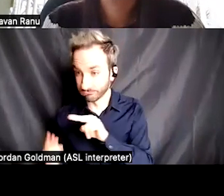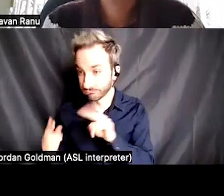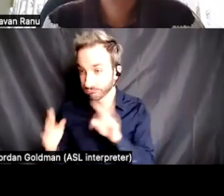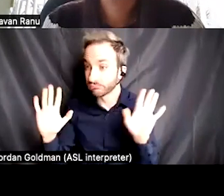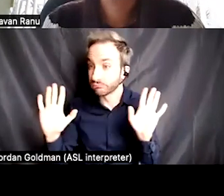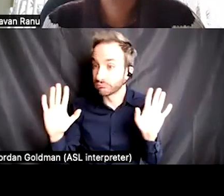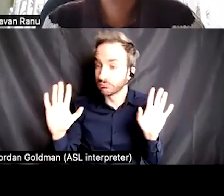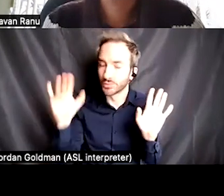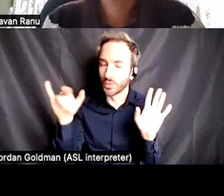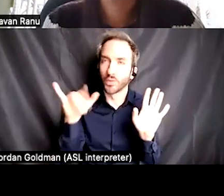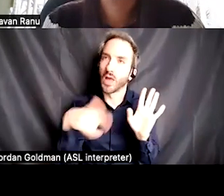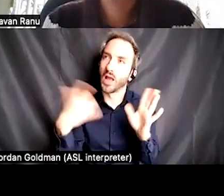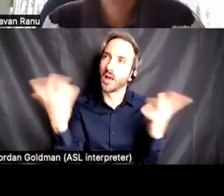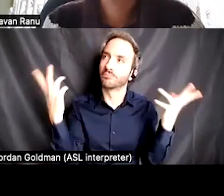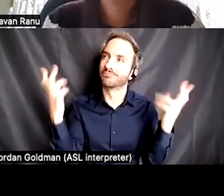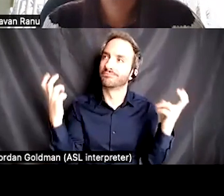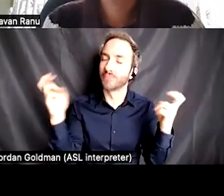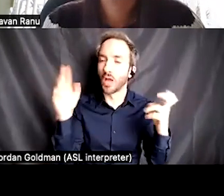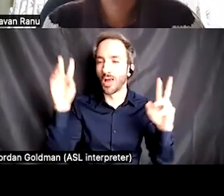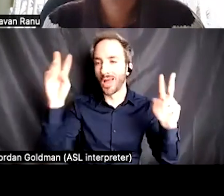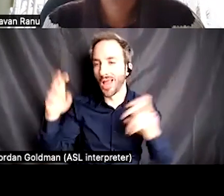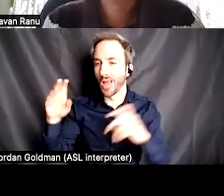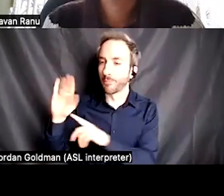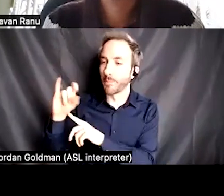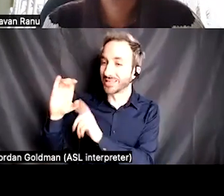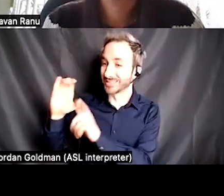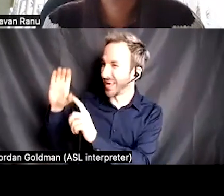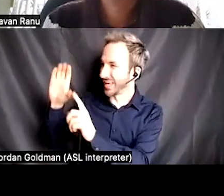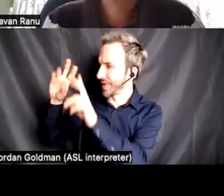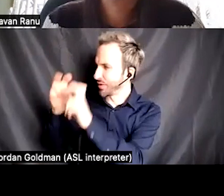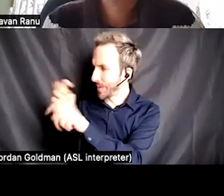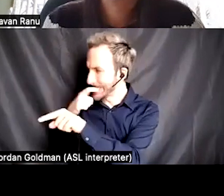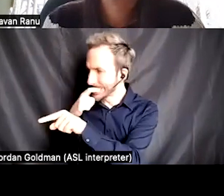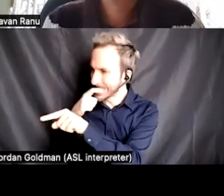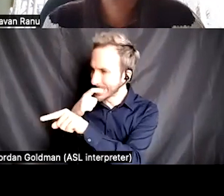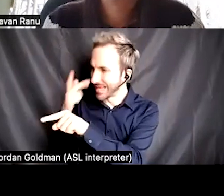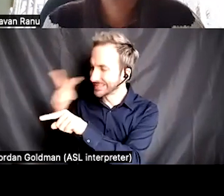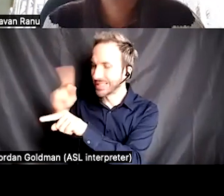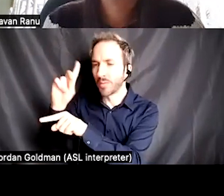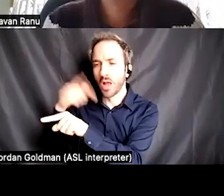the opposite BISAC category can help you see if sales are waning, which might indicate that the